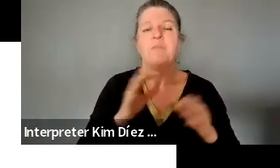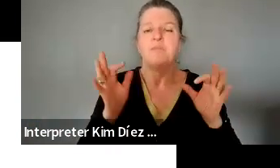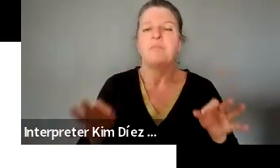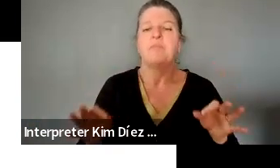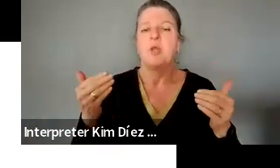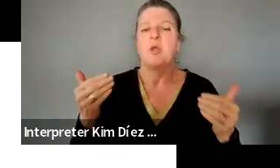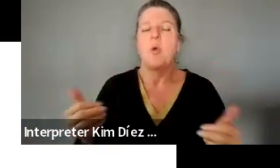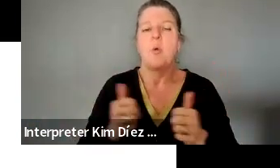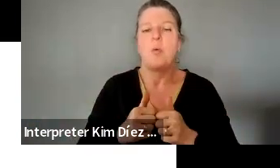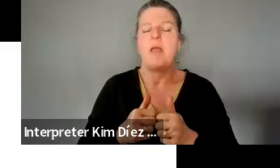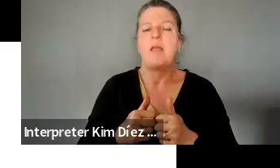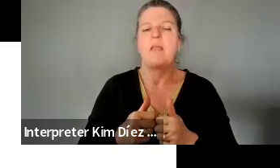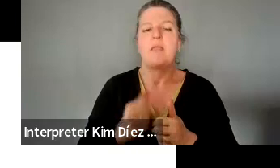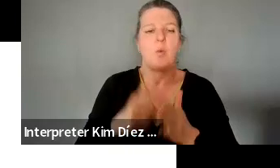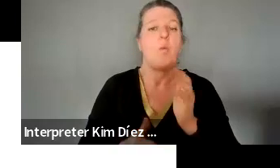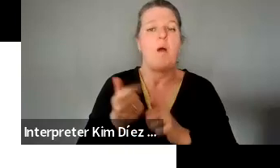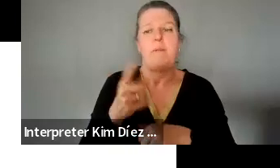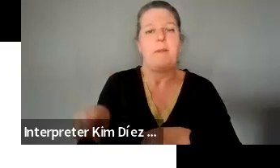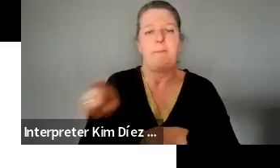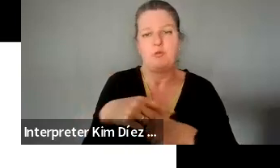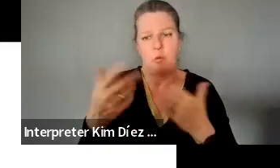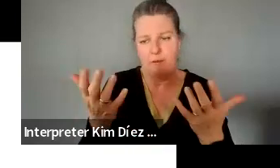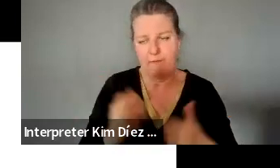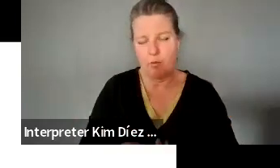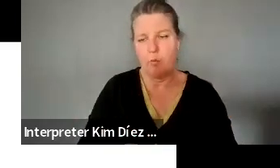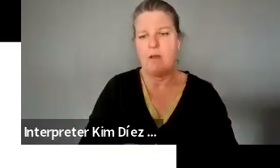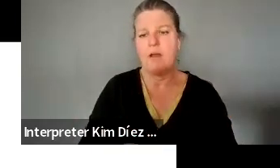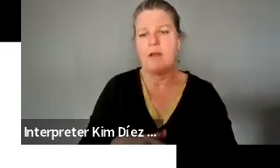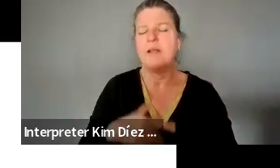what the majority wants. I don't think we have a lot of time to discuss it,